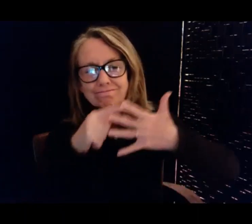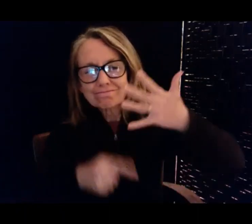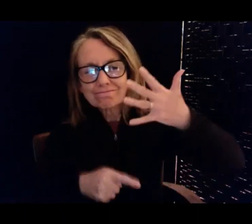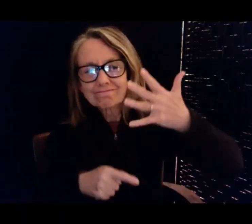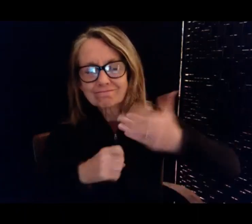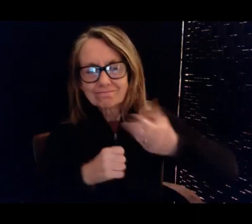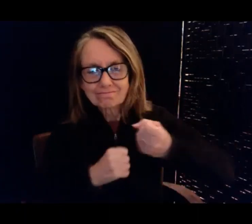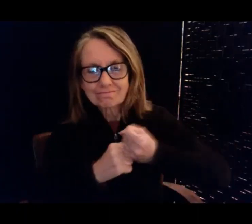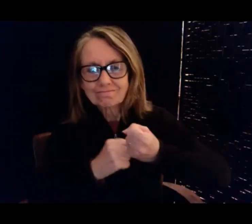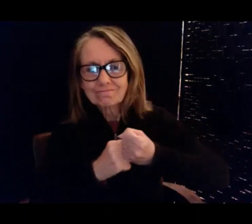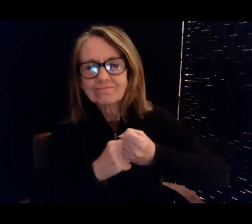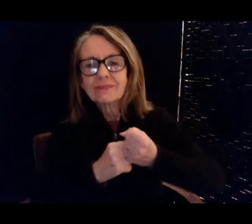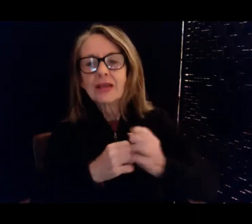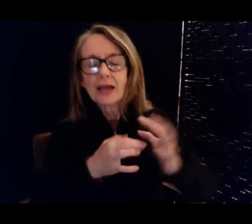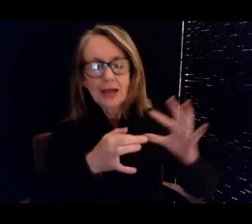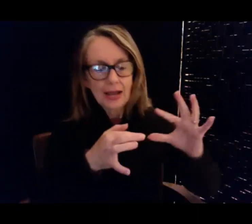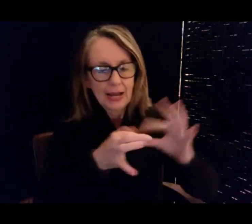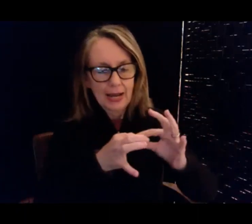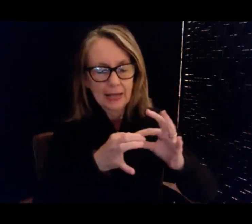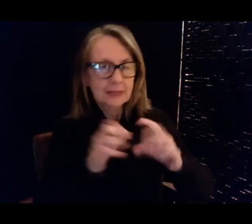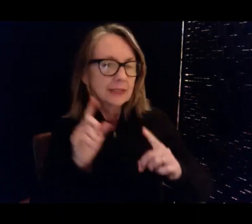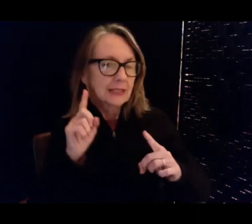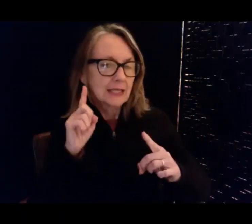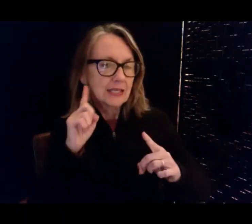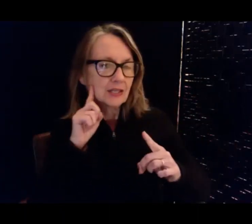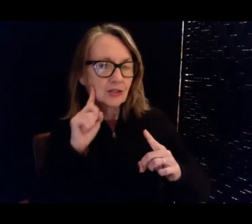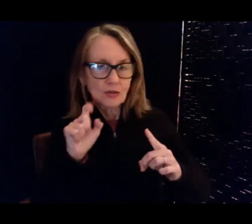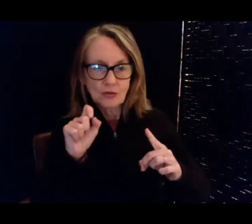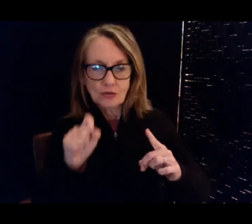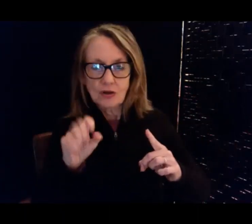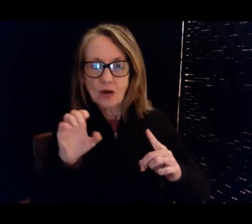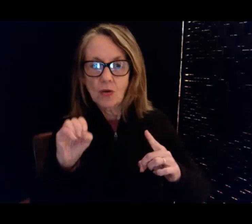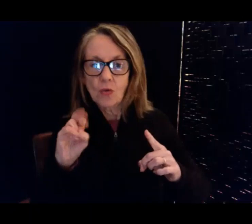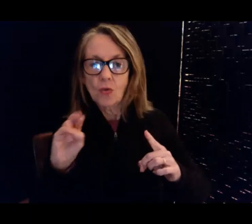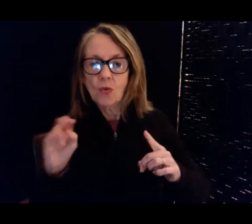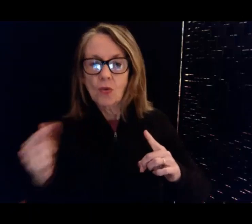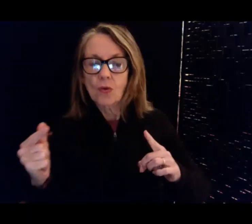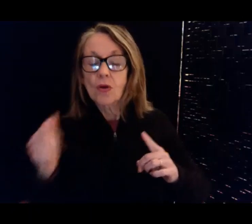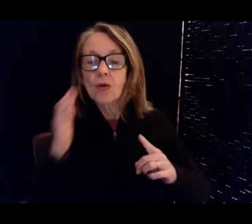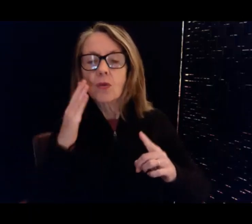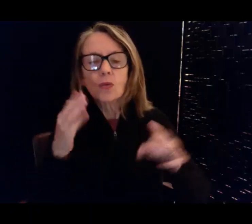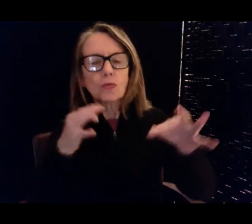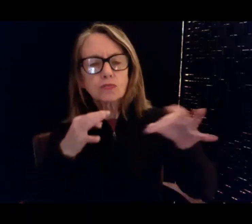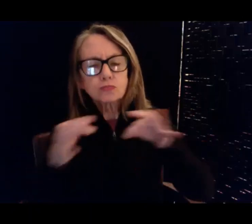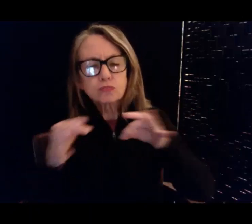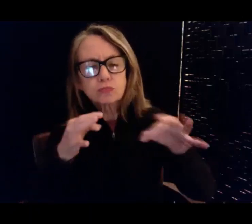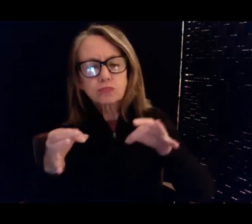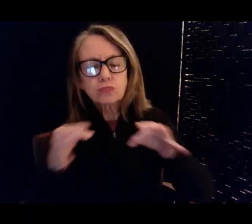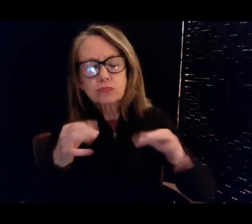connect-hear.com they will talk about getting masks